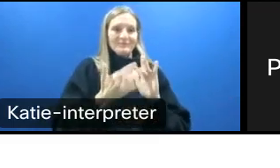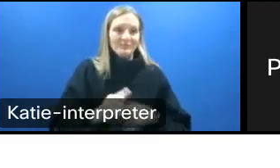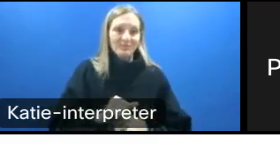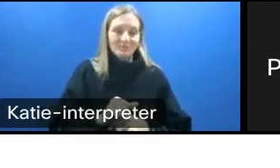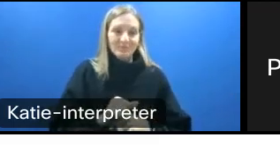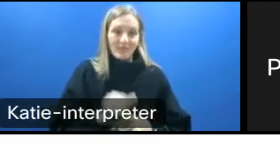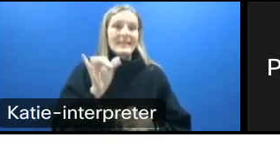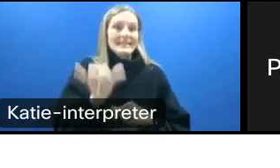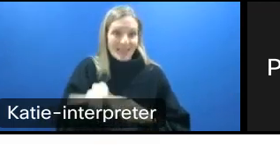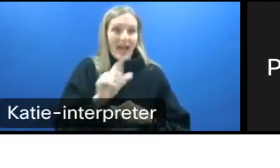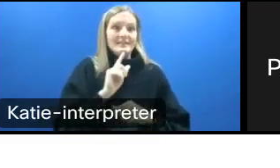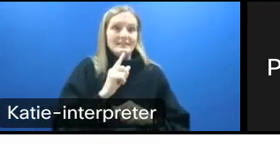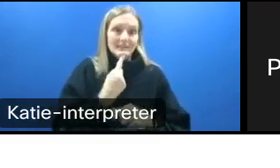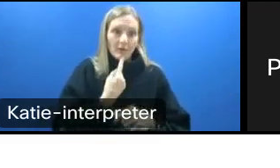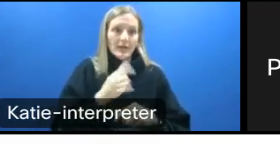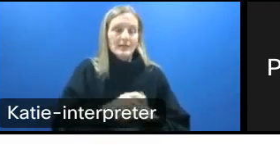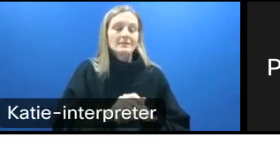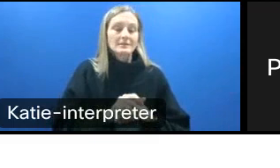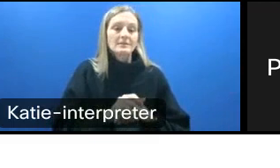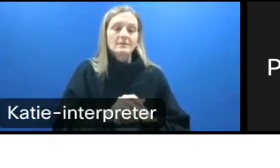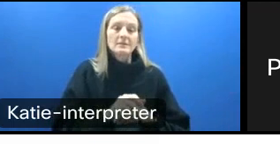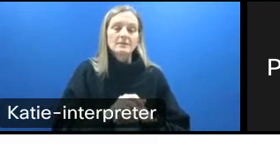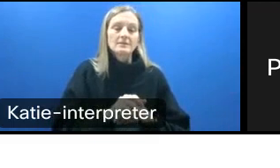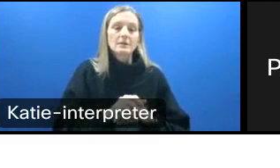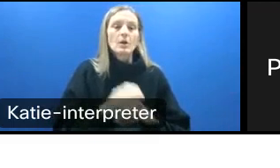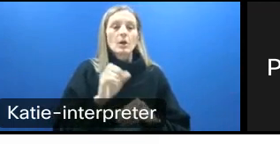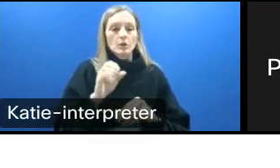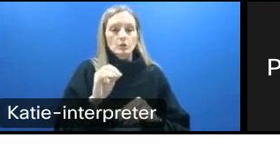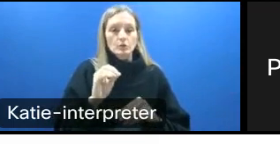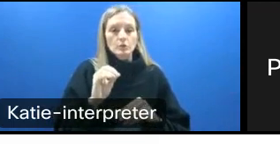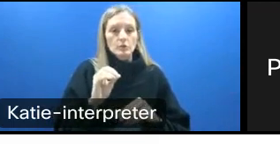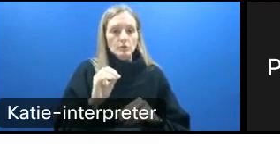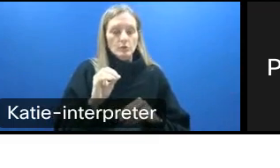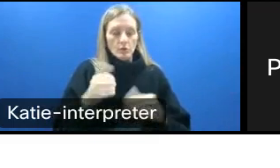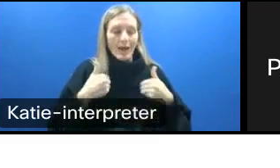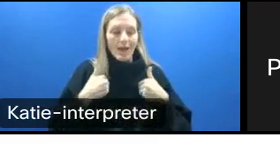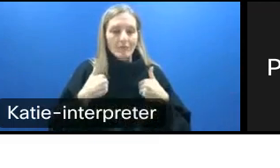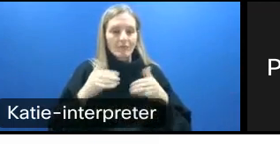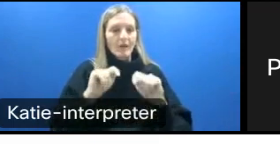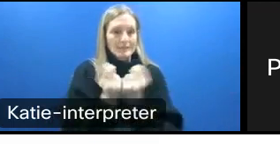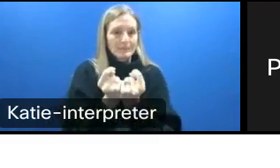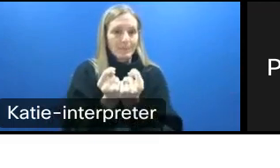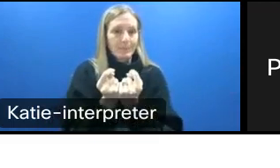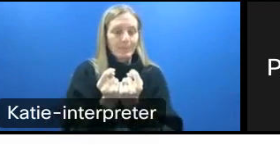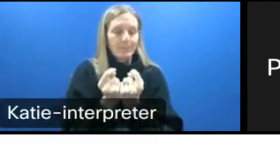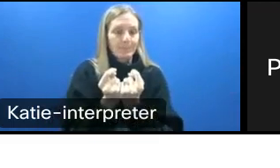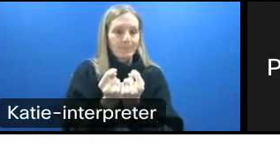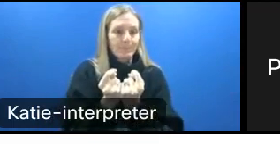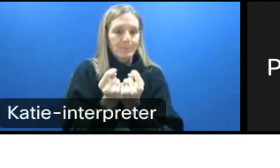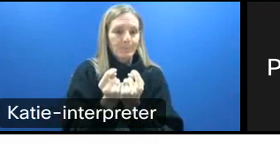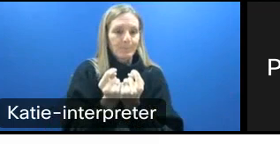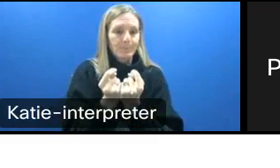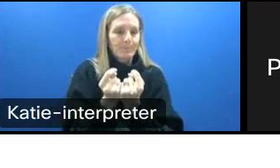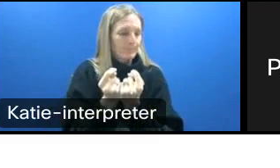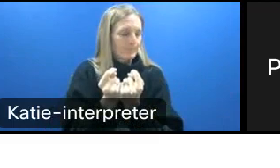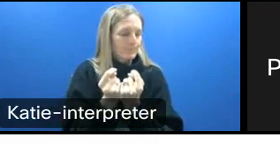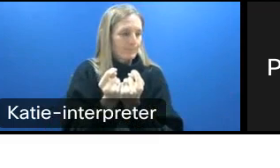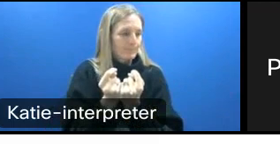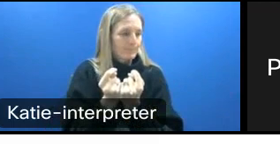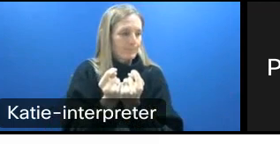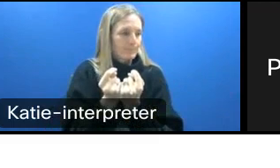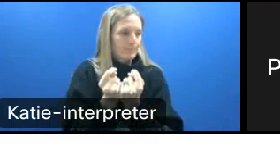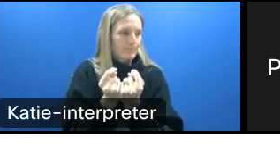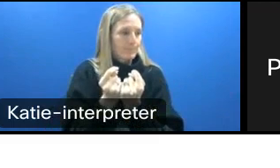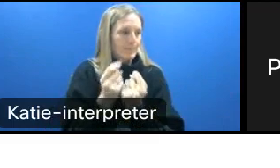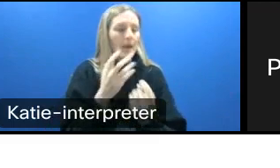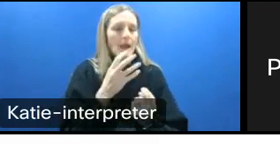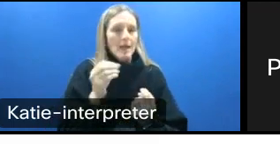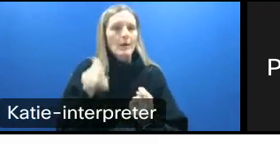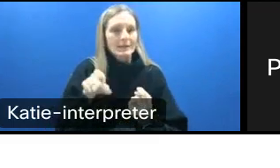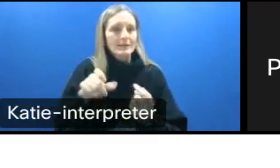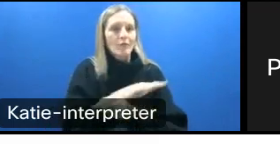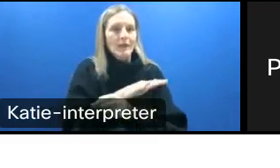We will come with a Padme team. Not only has it also for us to fill those positions.